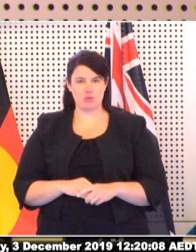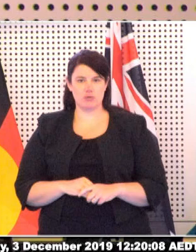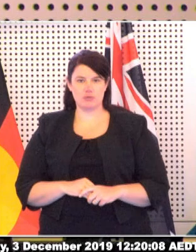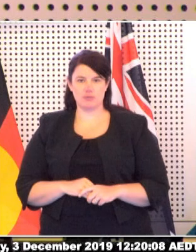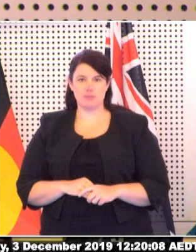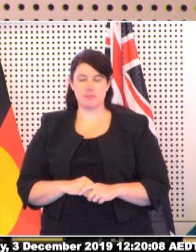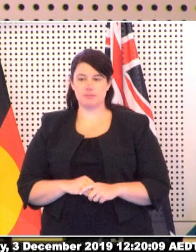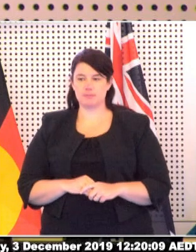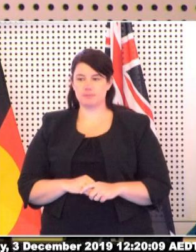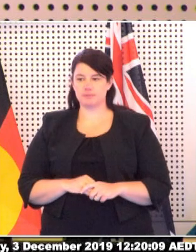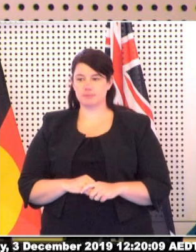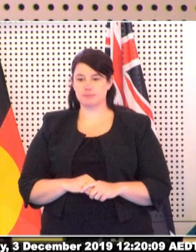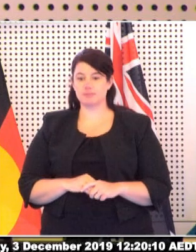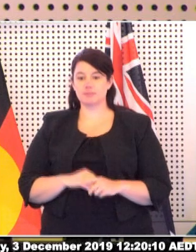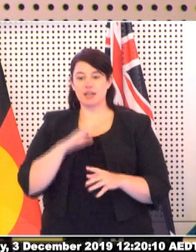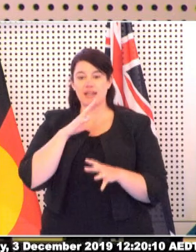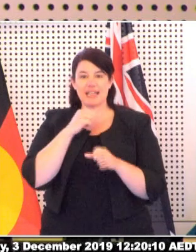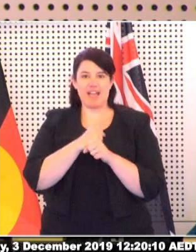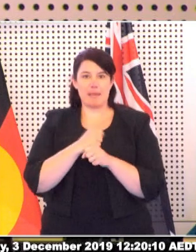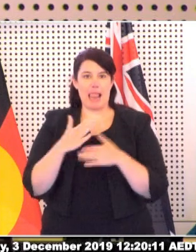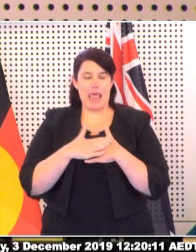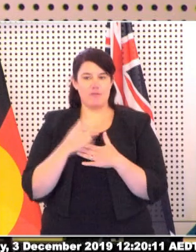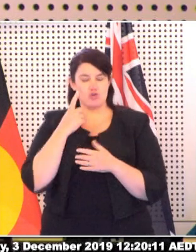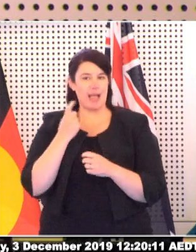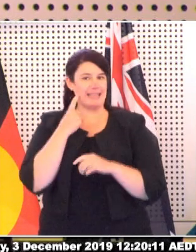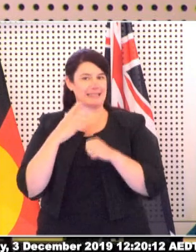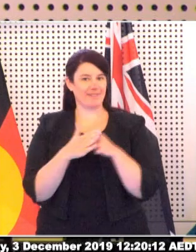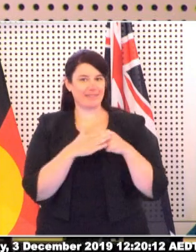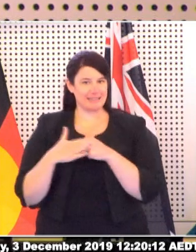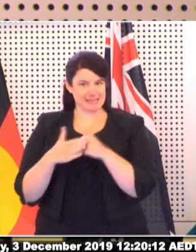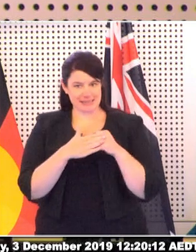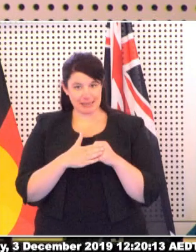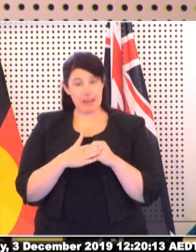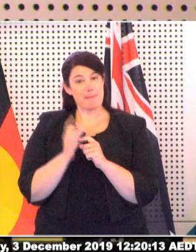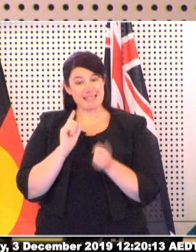But sometimes problems that are very complex require multifaceted and complex